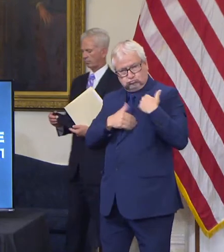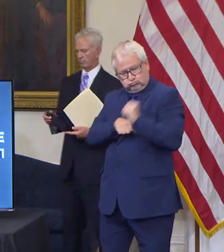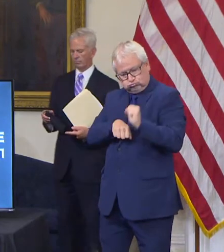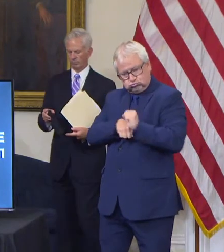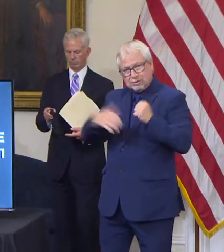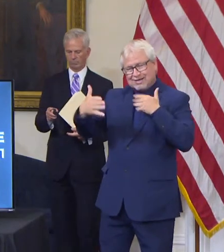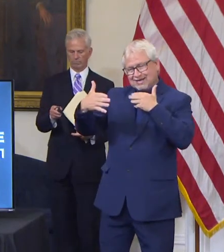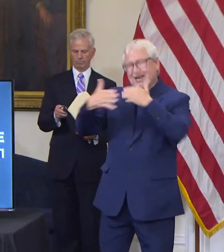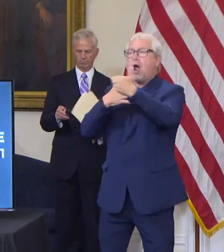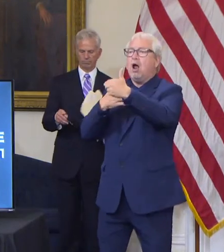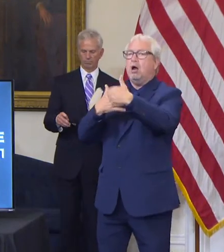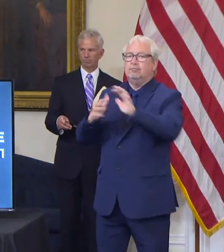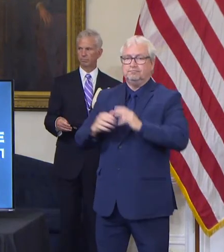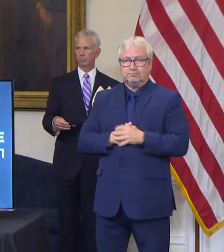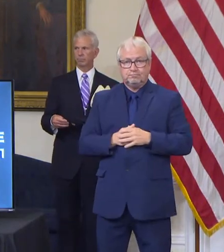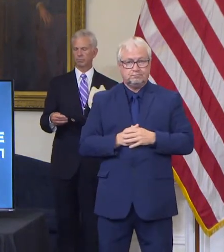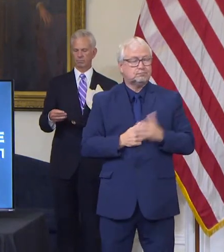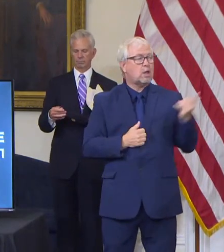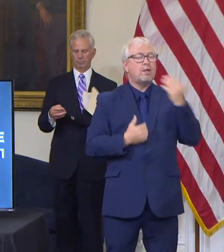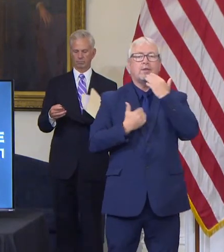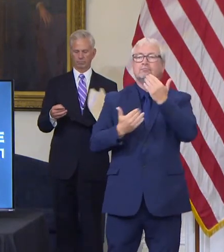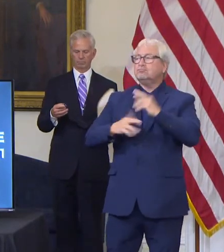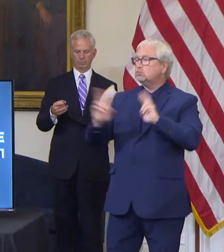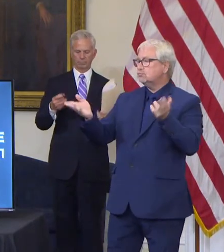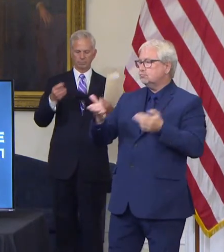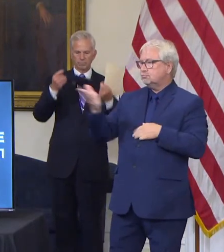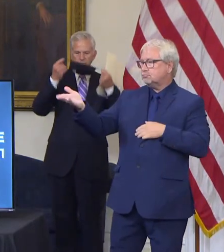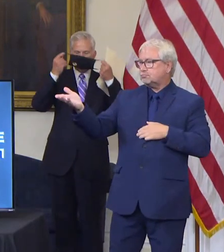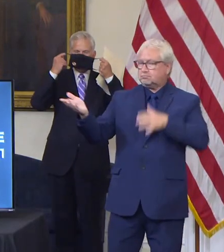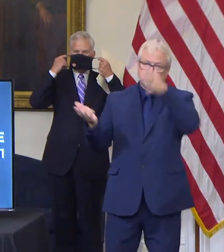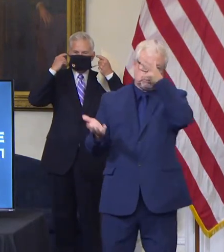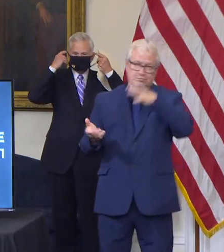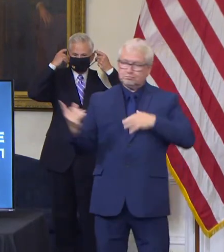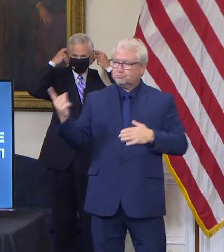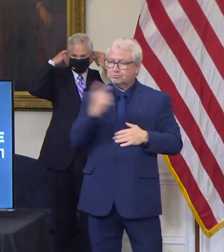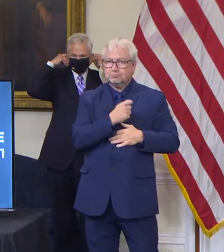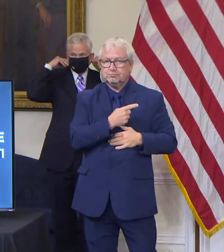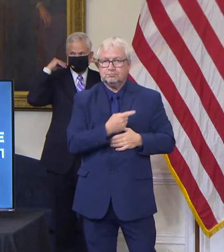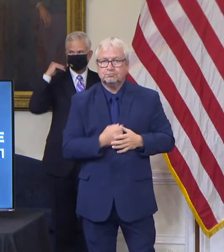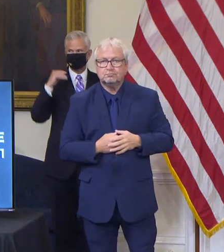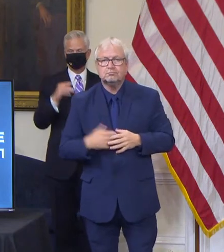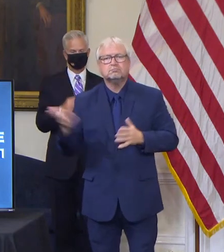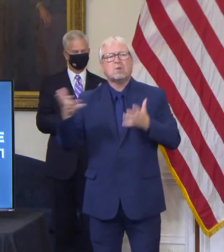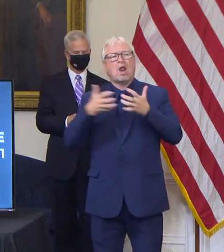Thank you. GOVERNOR HOGAN: Thank you, doctor. With that, we'll be happy to take some questions.